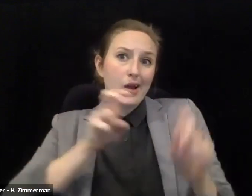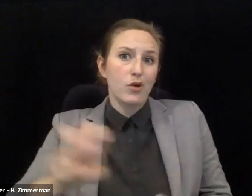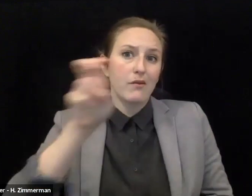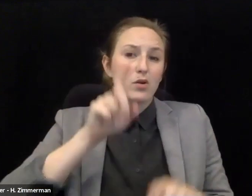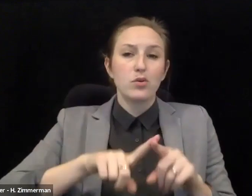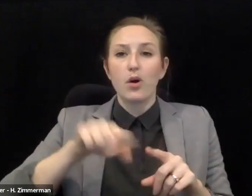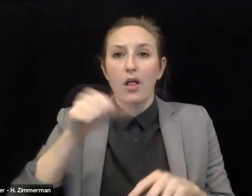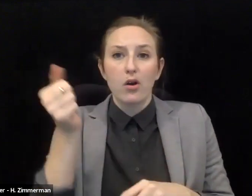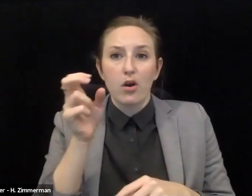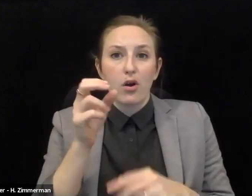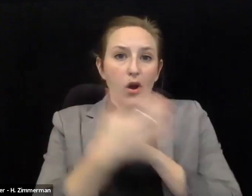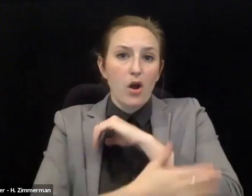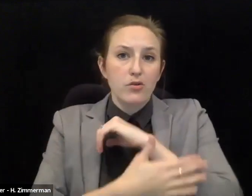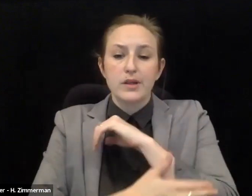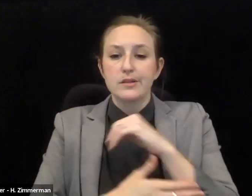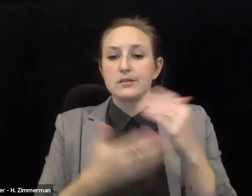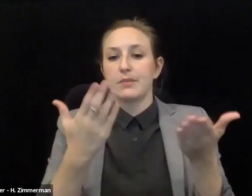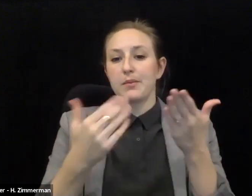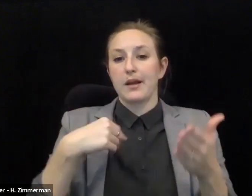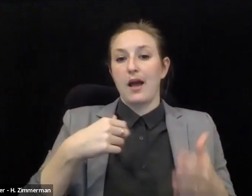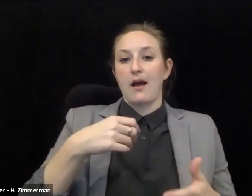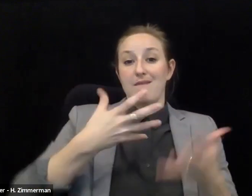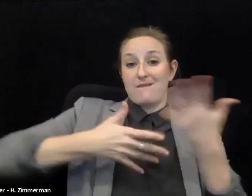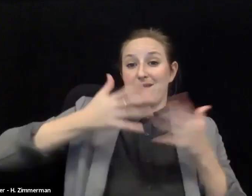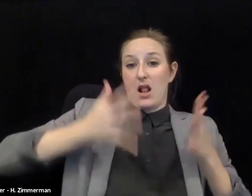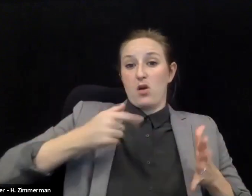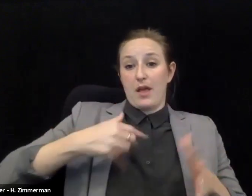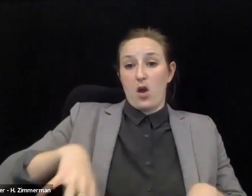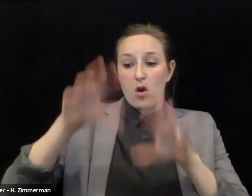fellow that they hosted on lives in but want to continue